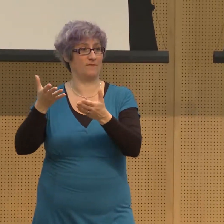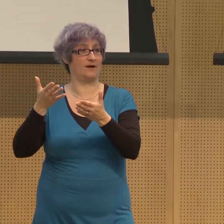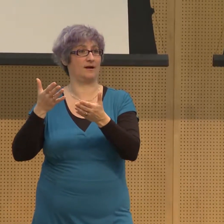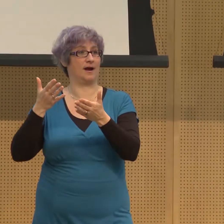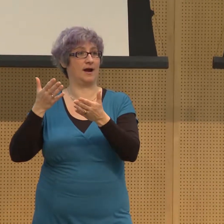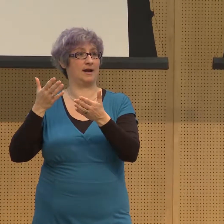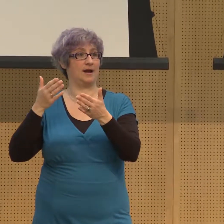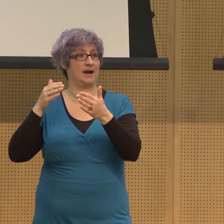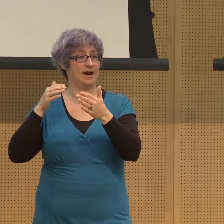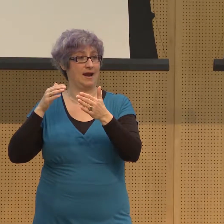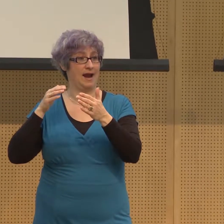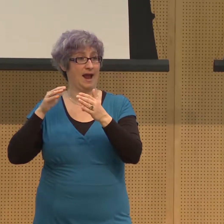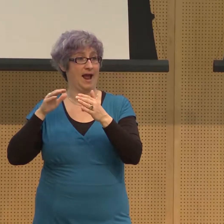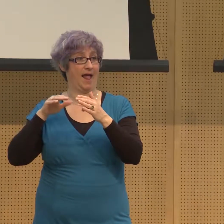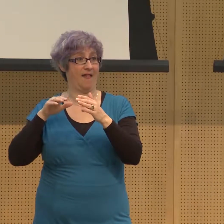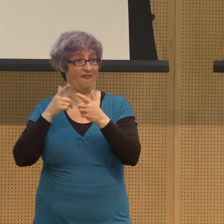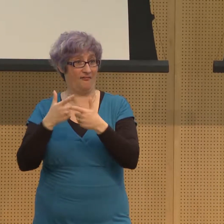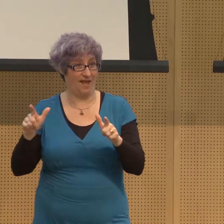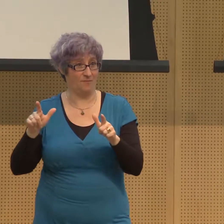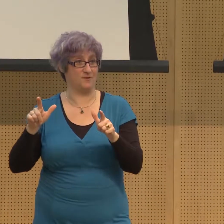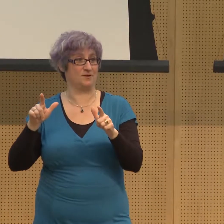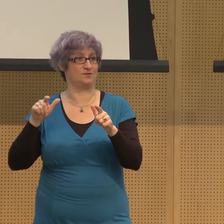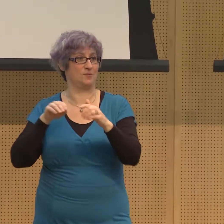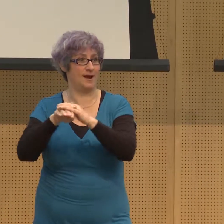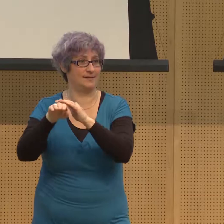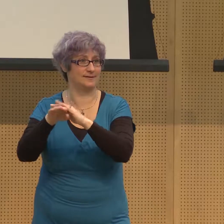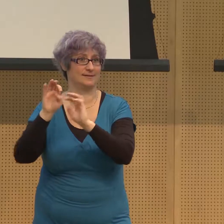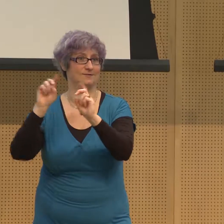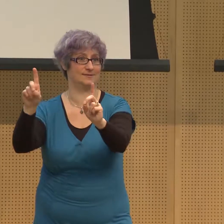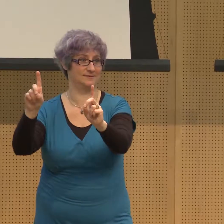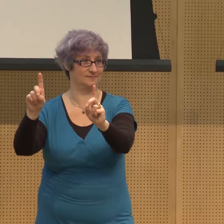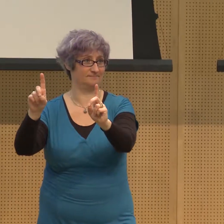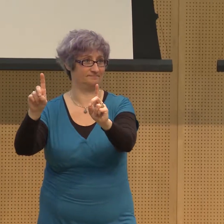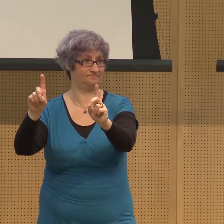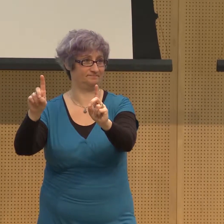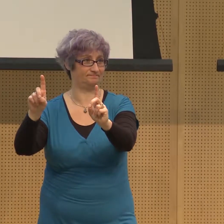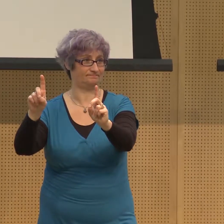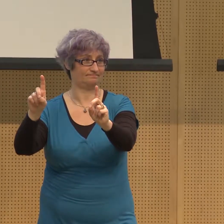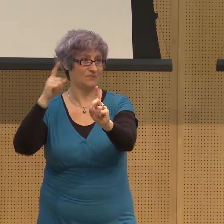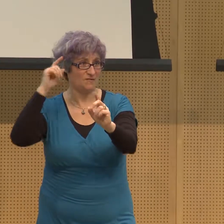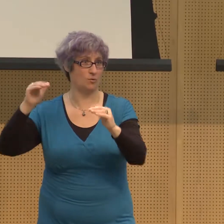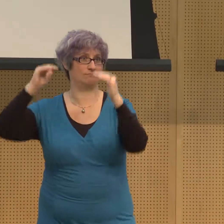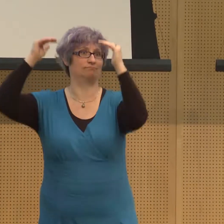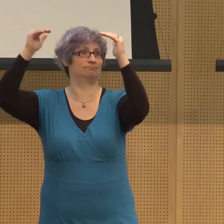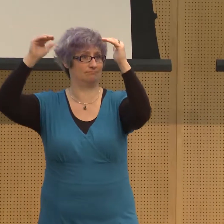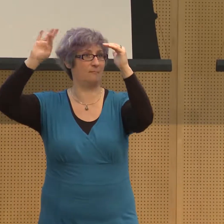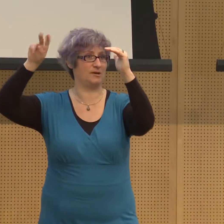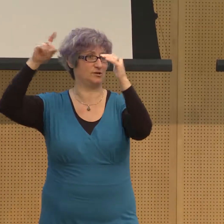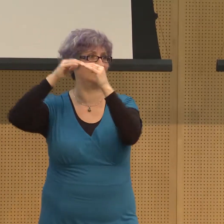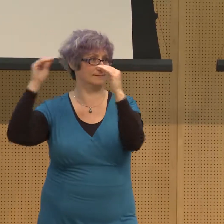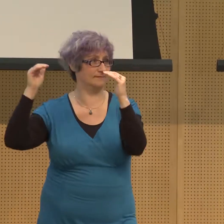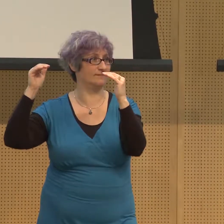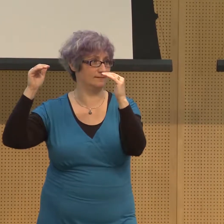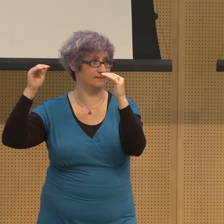whereas here in the States, you have to provide language access to education